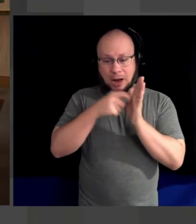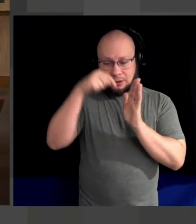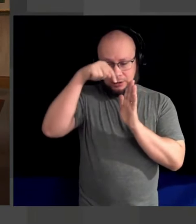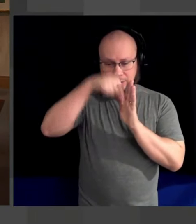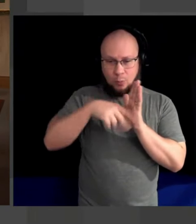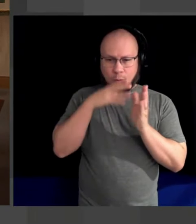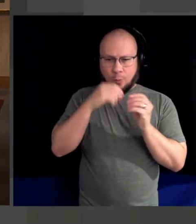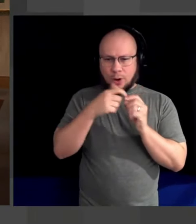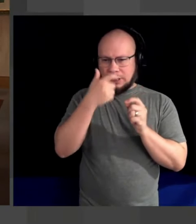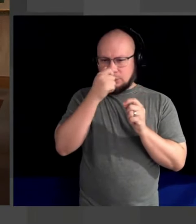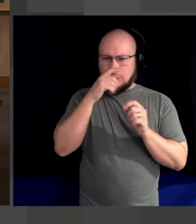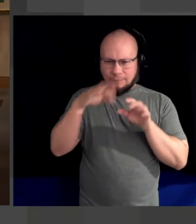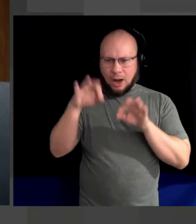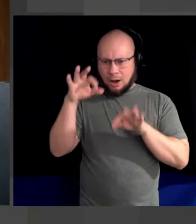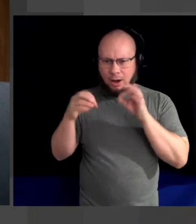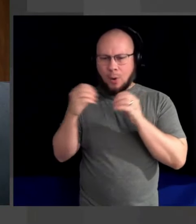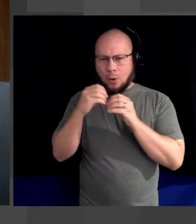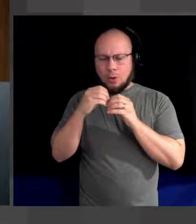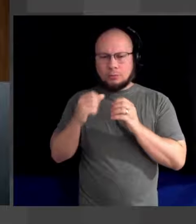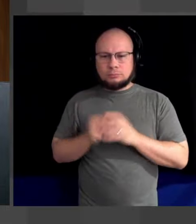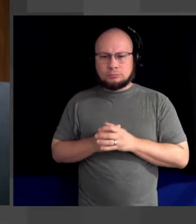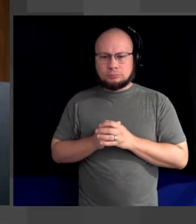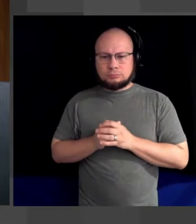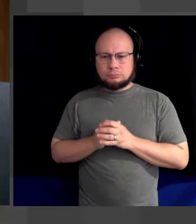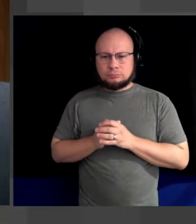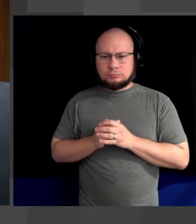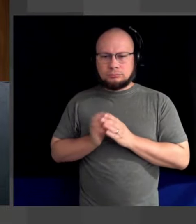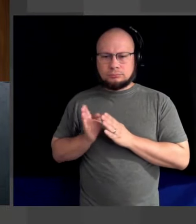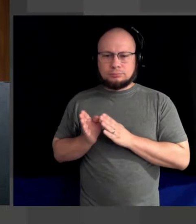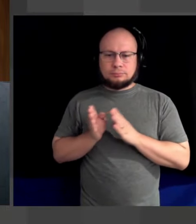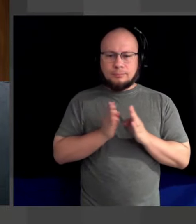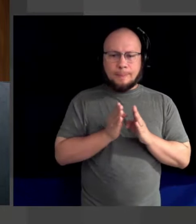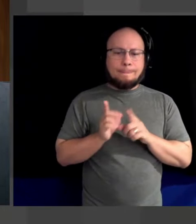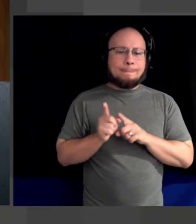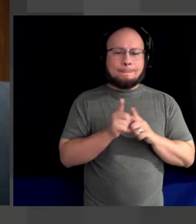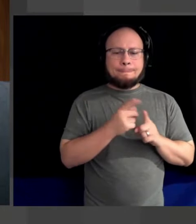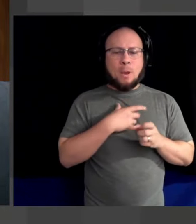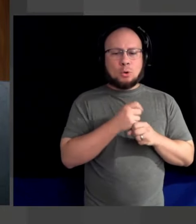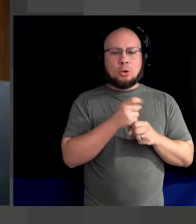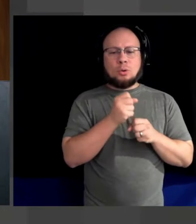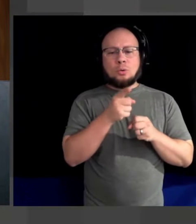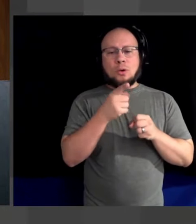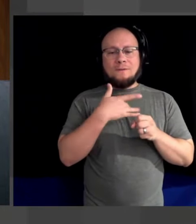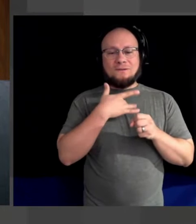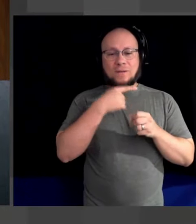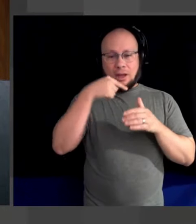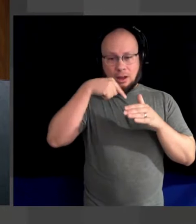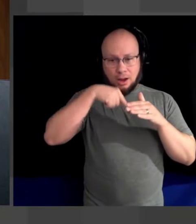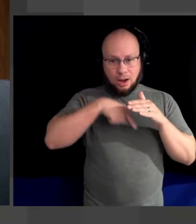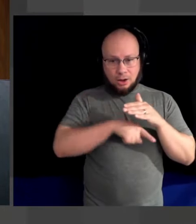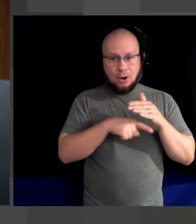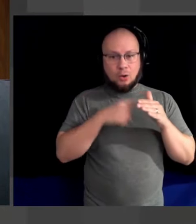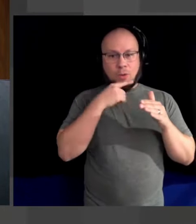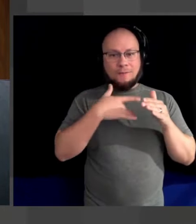MAKE IT INTERESTING. AND THE THIRD PILLAR IS TO CREATE AN UNDERGROUND OF MARBLE